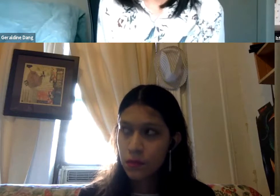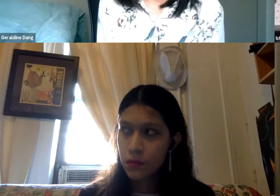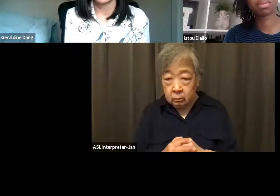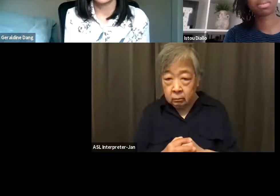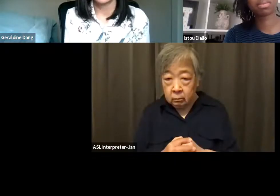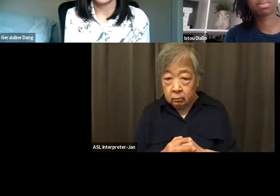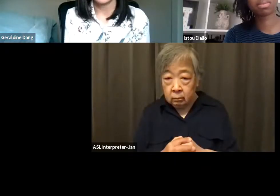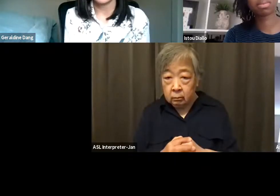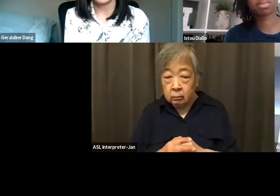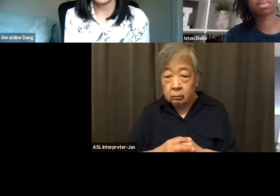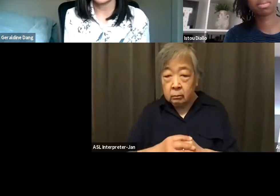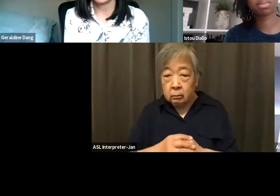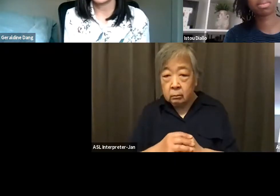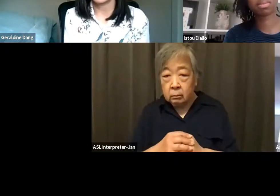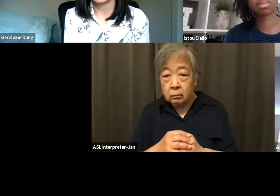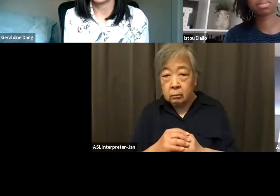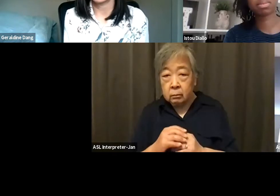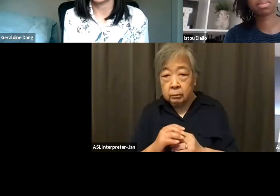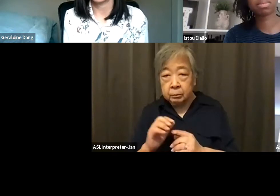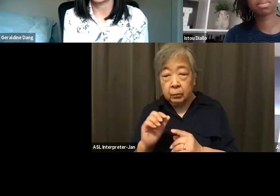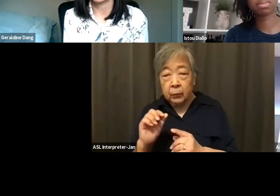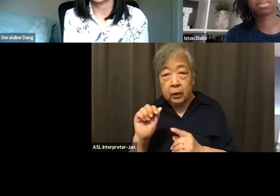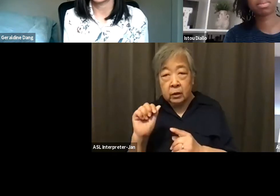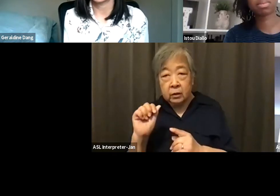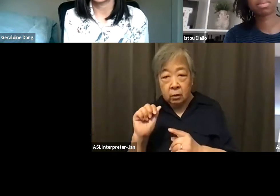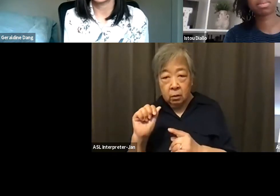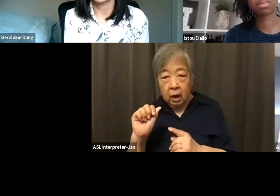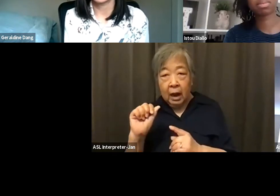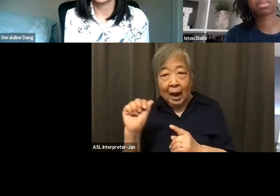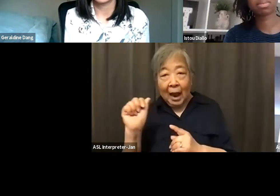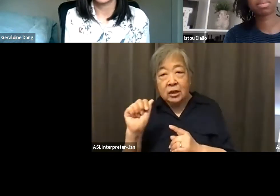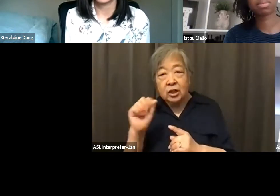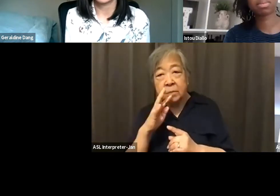Well, thank you.